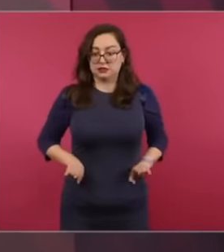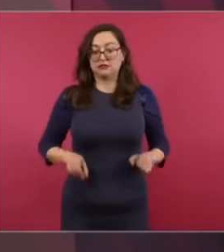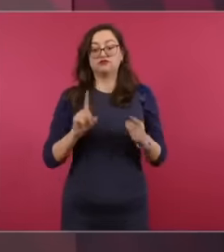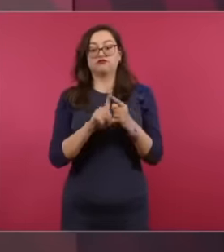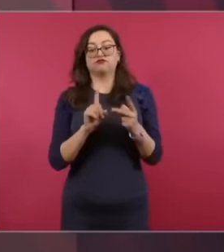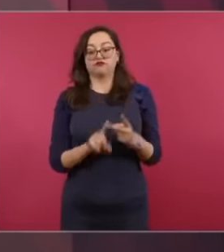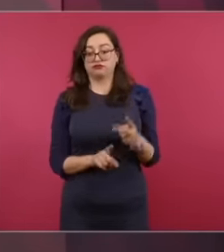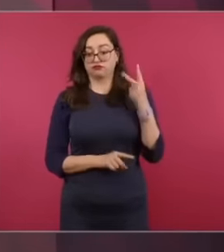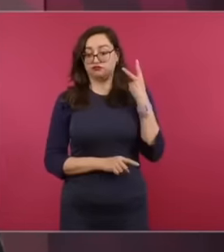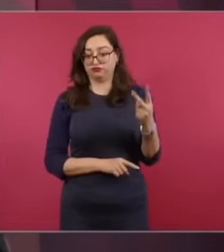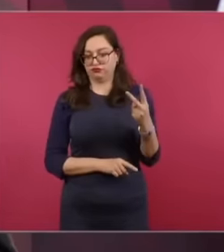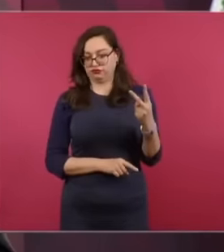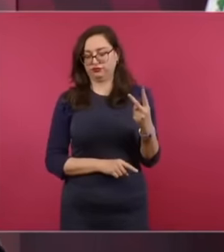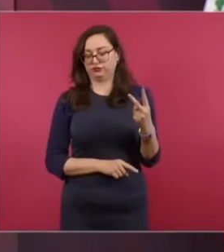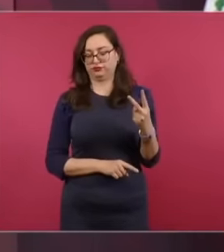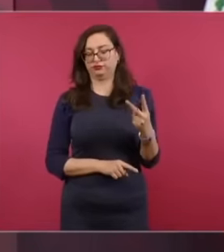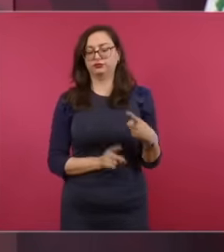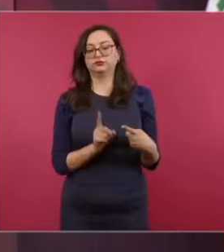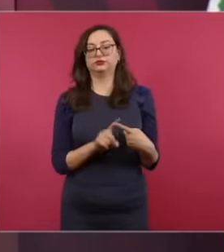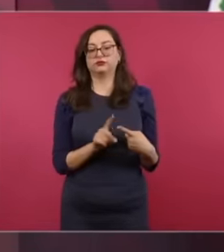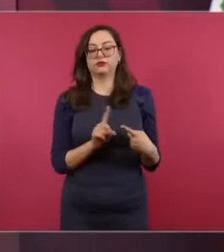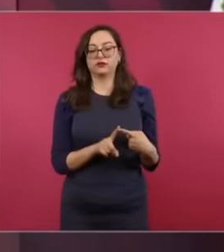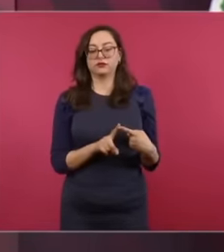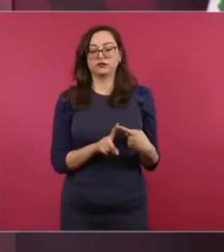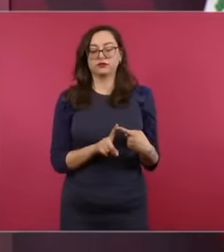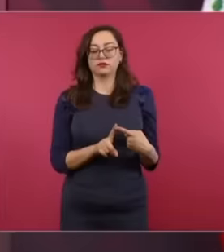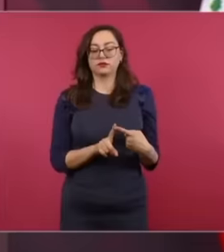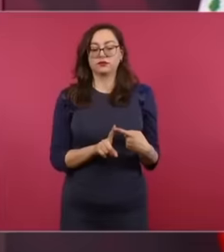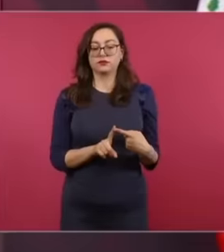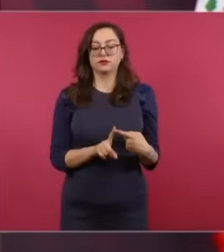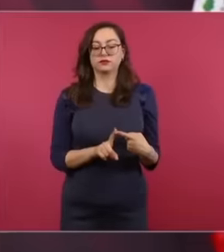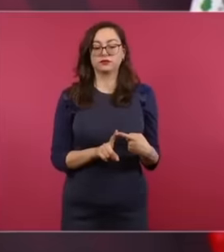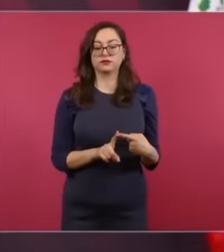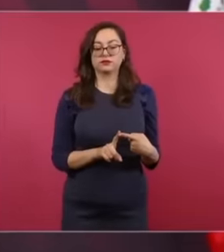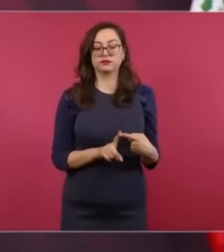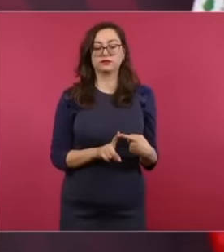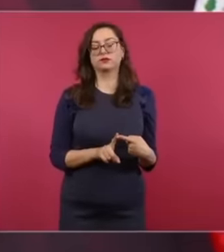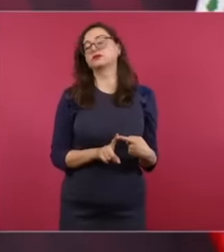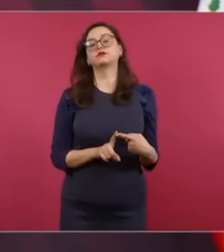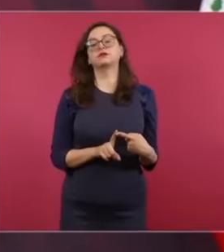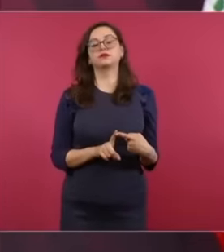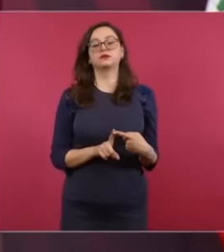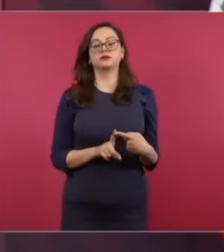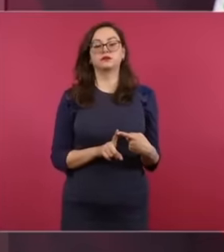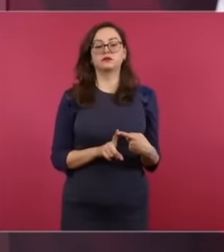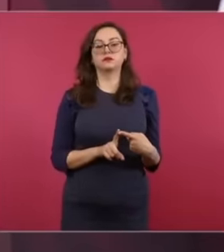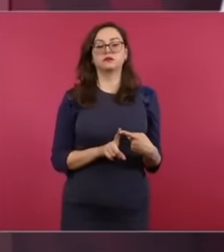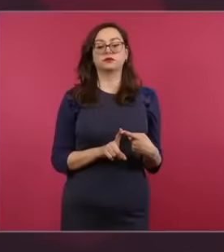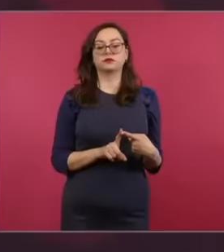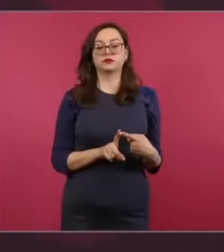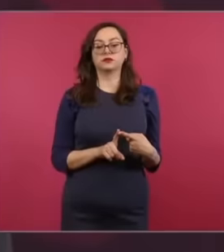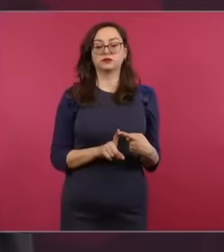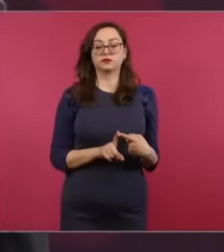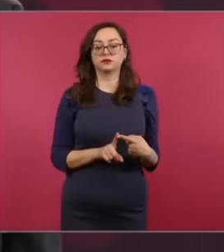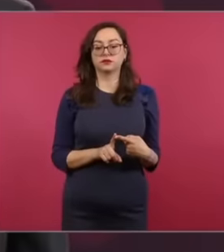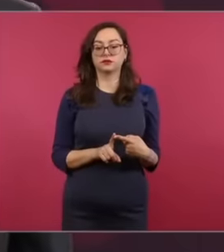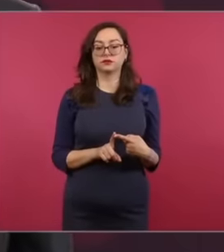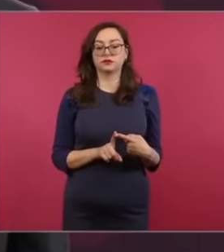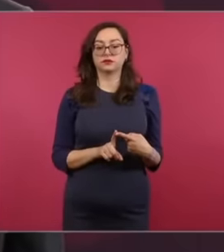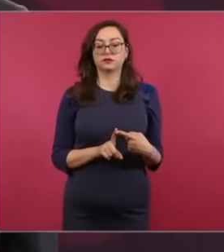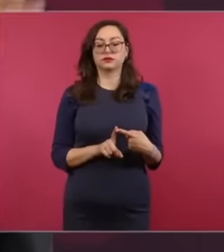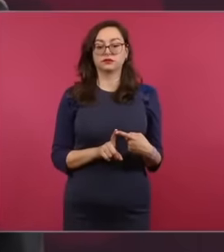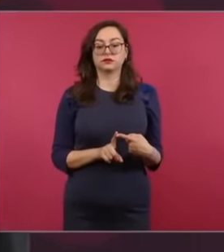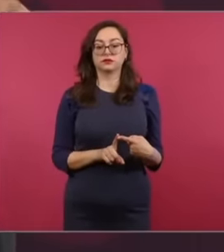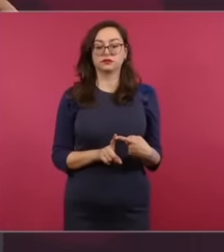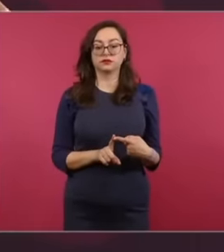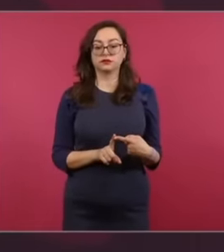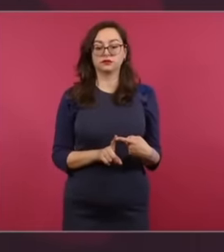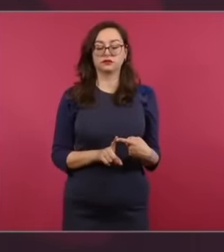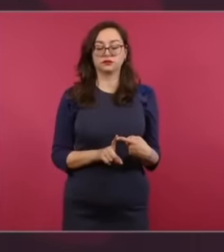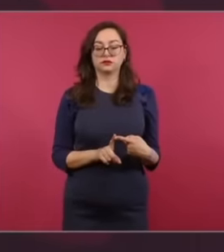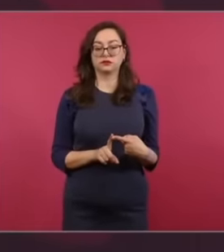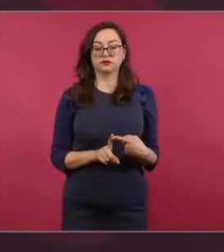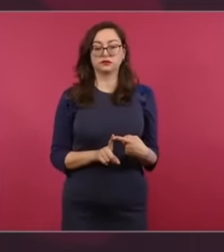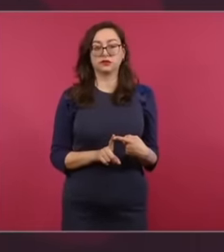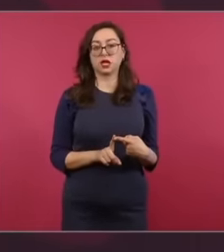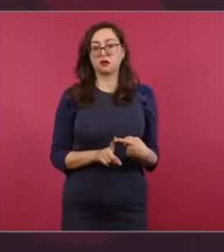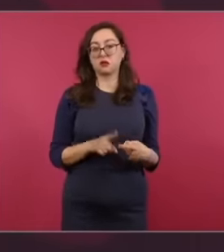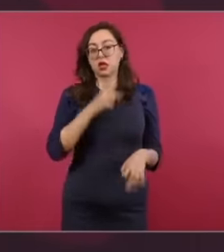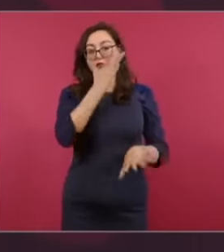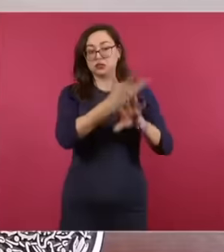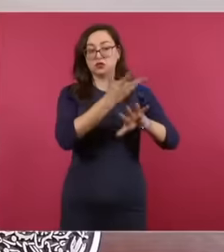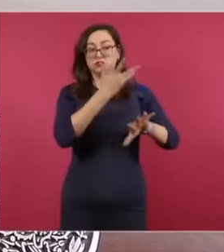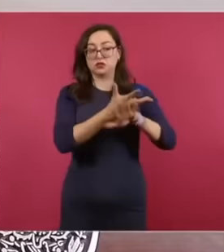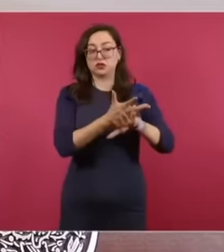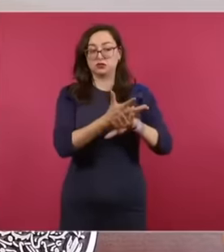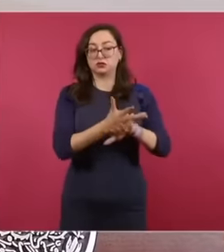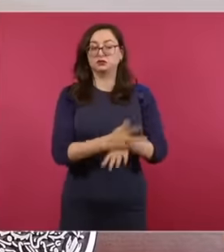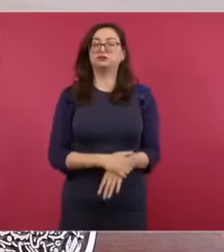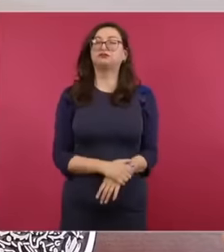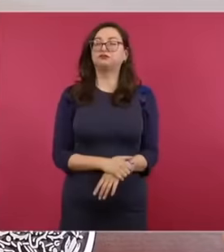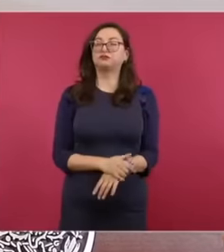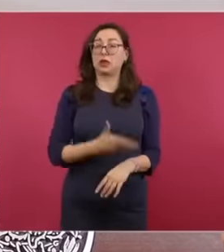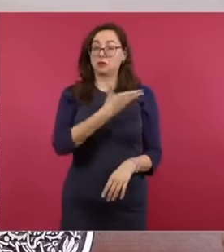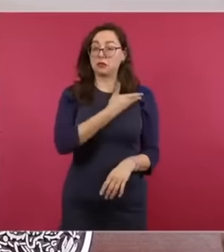is that he is the president of the United States who in the last 30 years 40 years has not